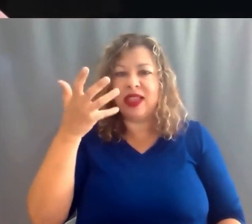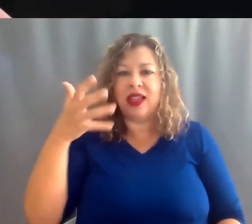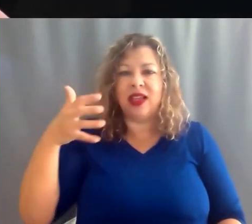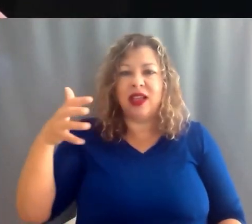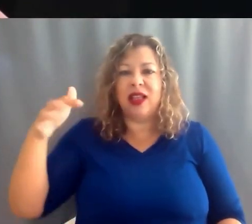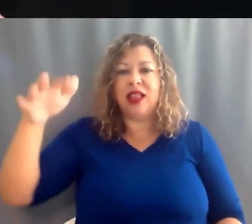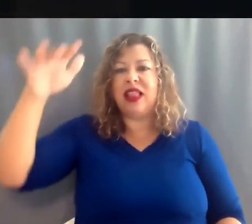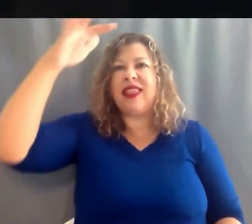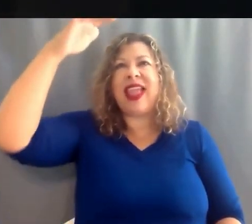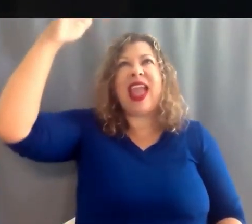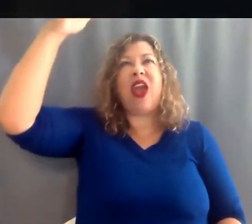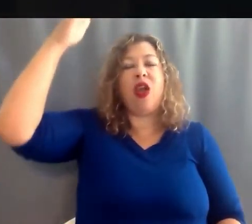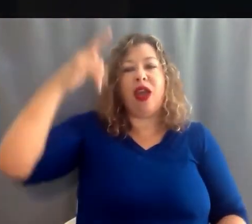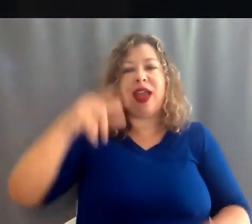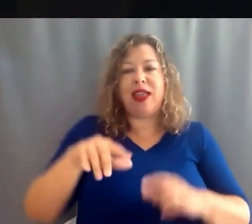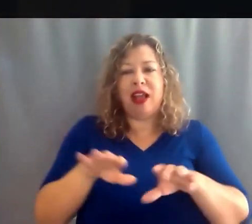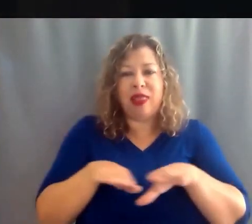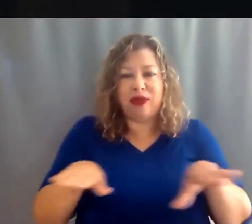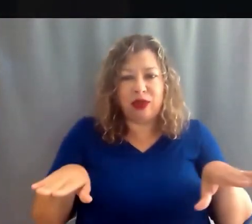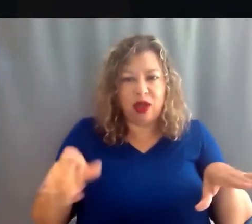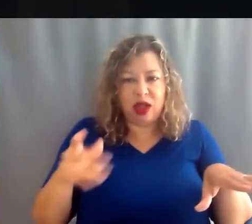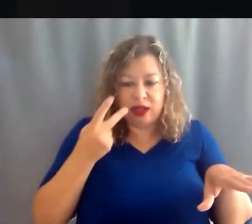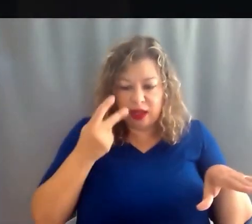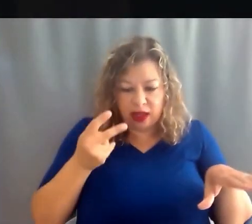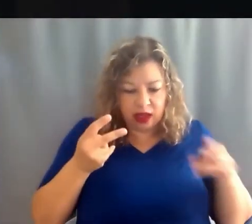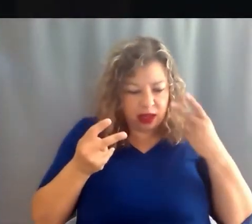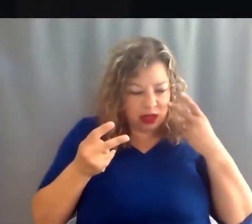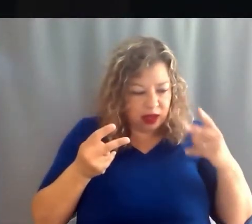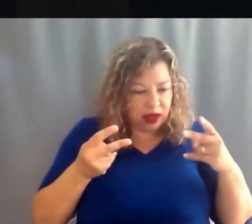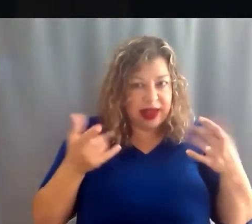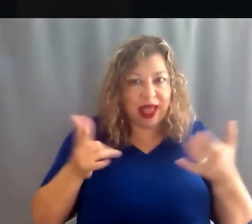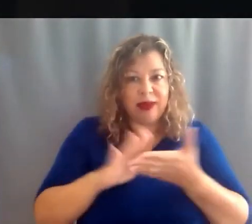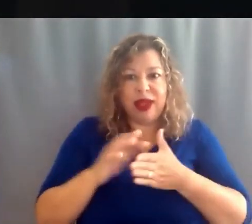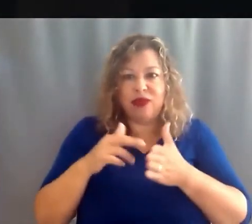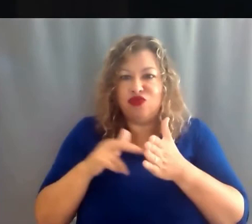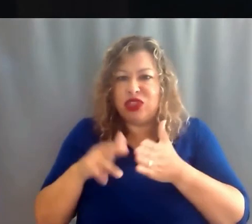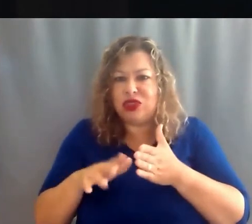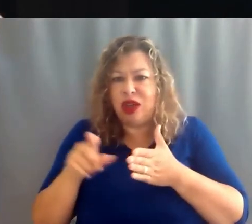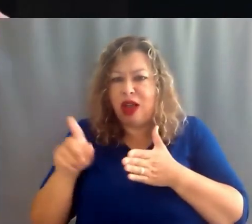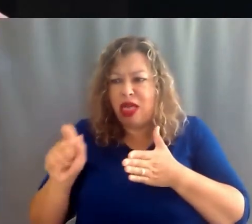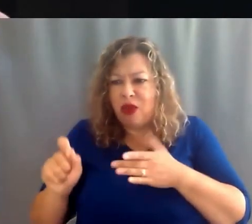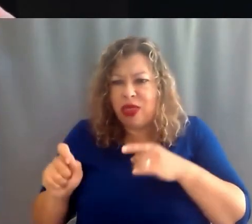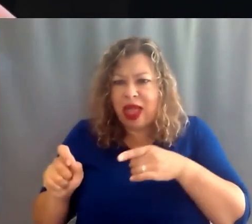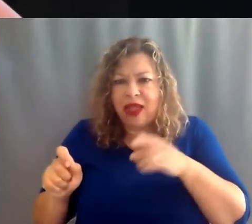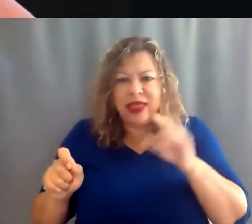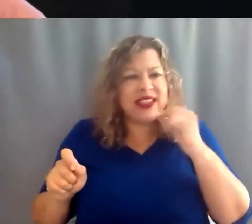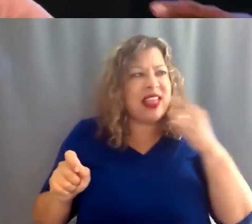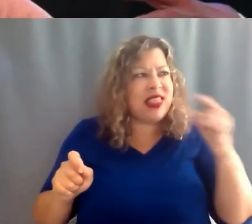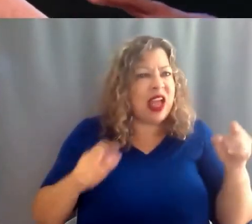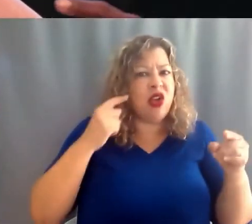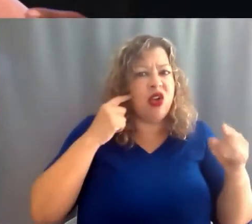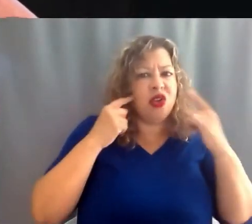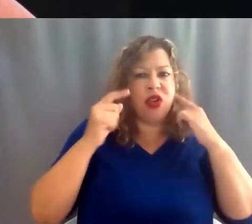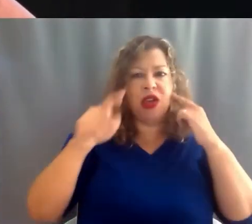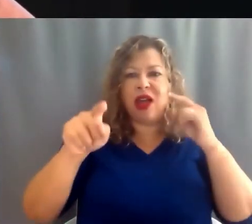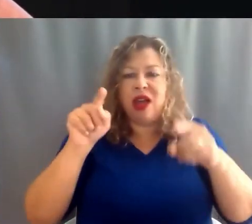Like now you become a researcher. Like. They wrote that. They said that. They heard that. Like, the classroom should be a place where there's a